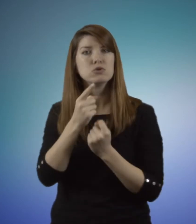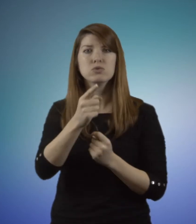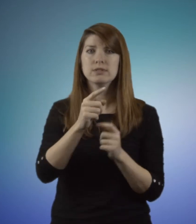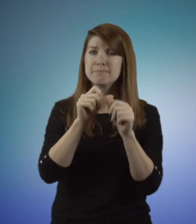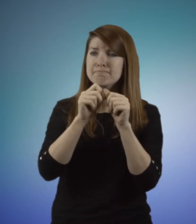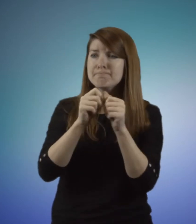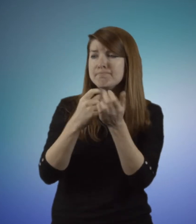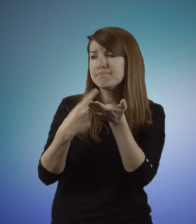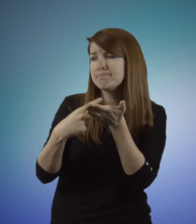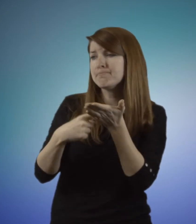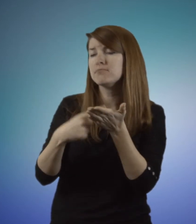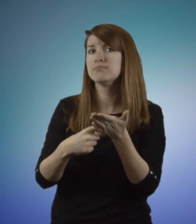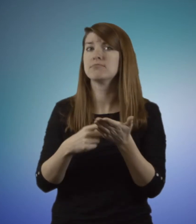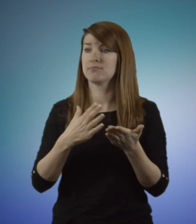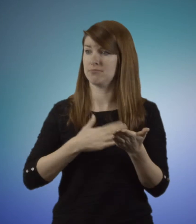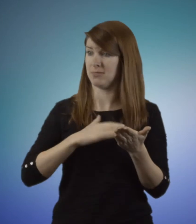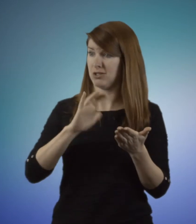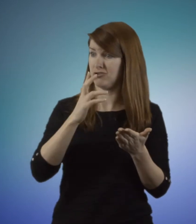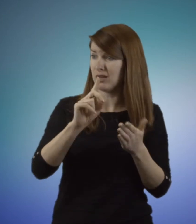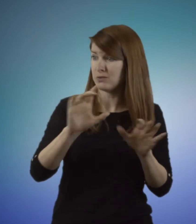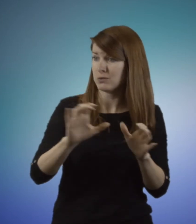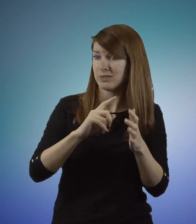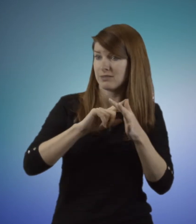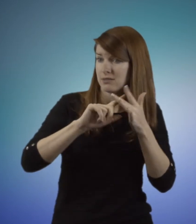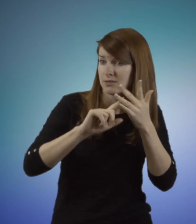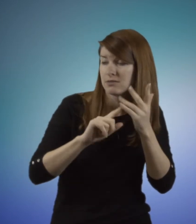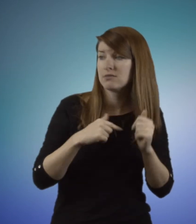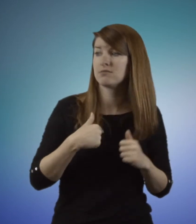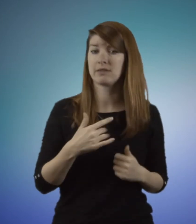you need to be persistent and talk about, well, this is what my child is doing.